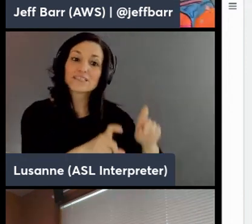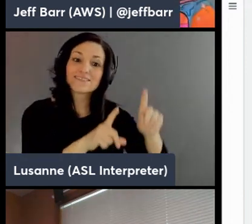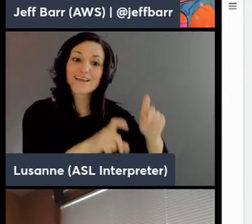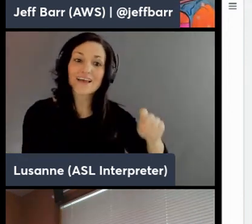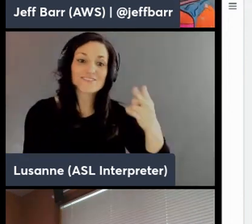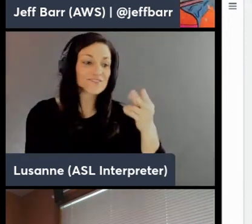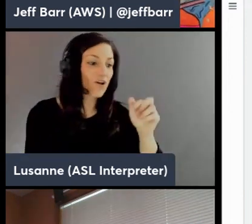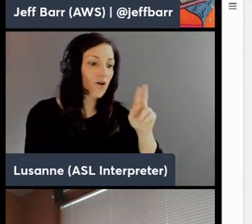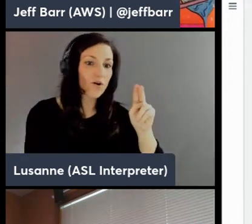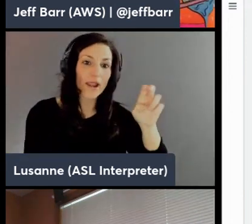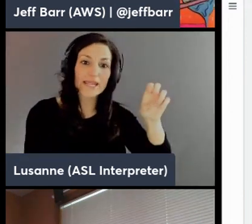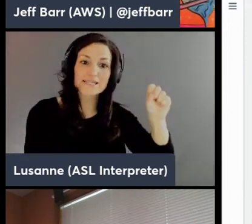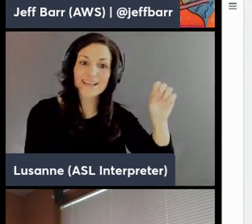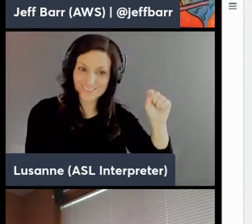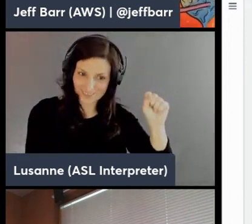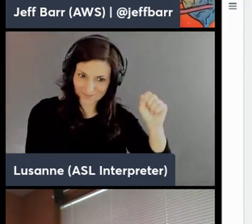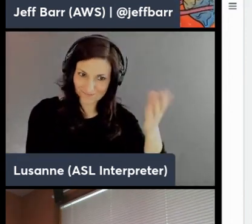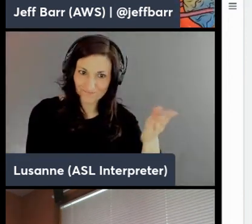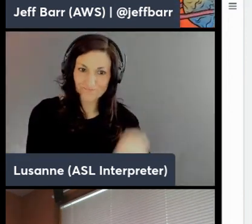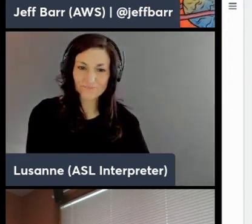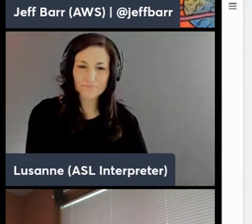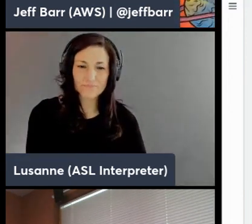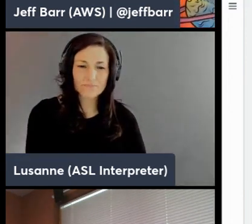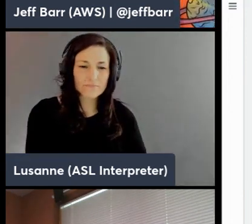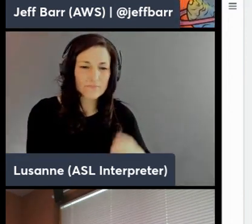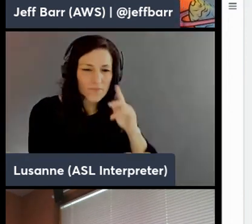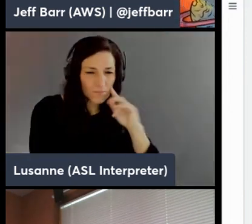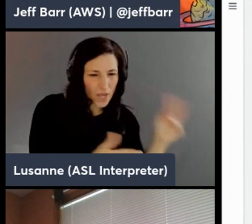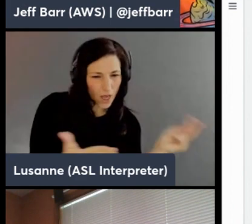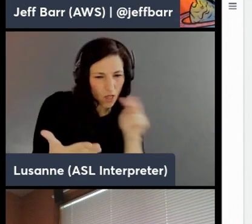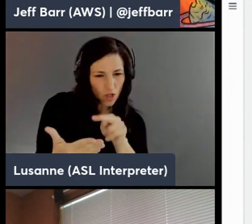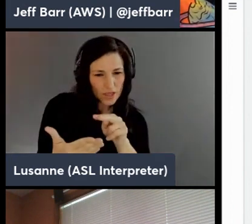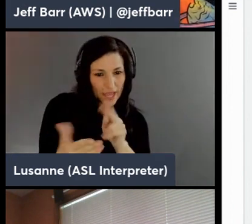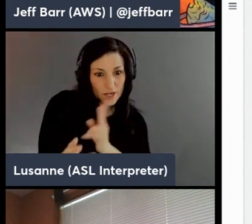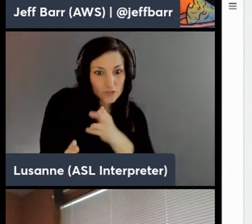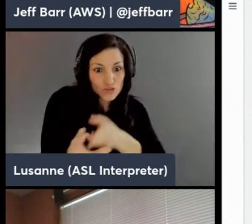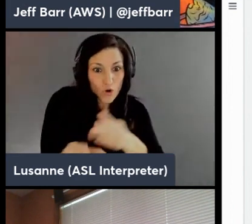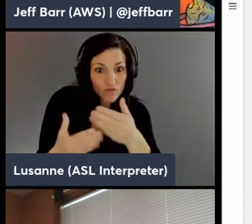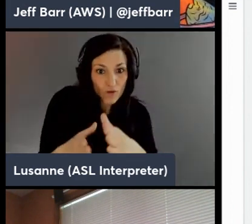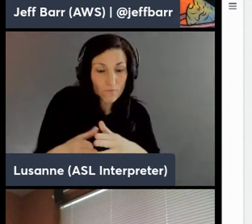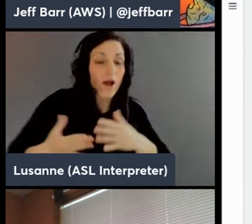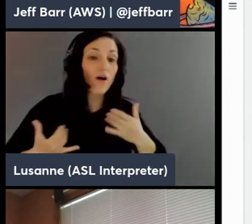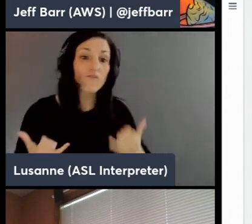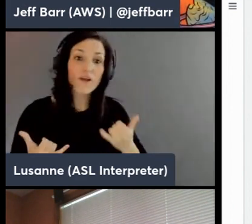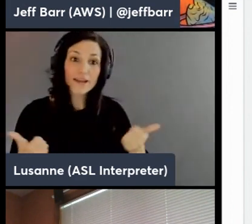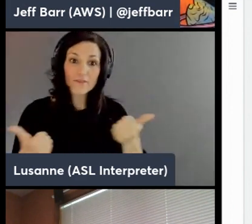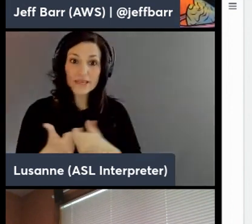and I'm gonna look at the Join Room. So this is right now, the game is saying, "I'm waiting for this other player to join,"